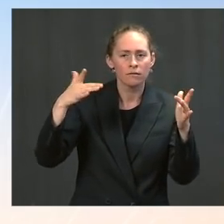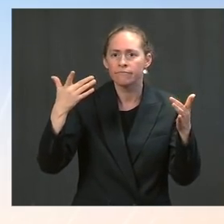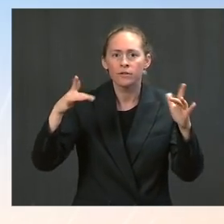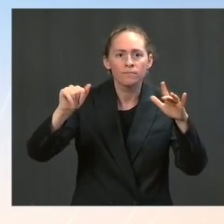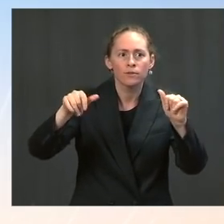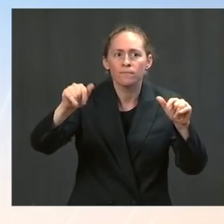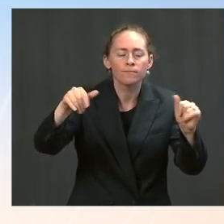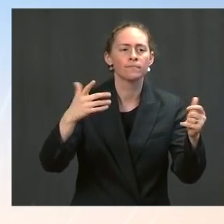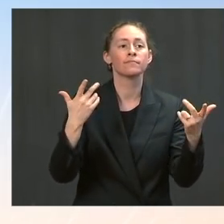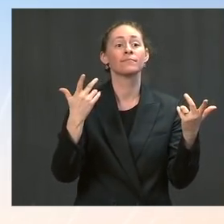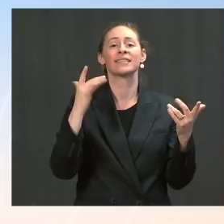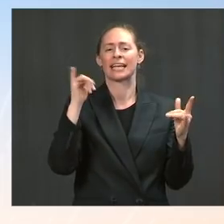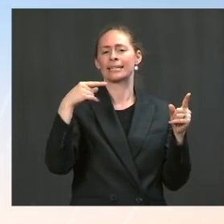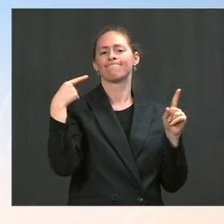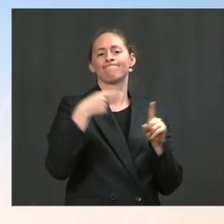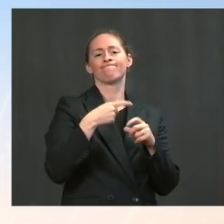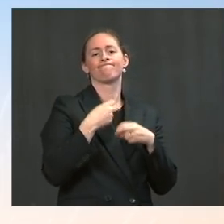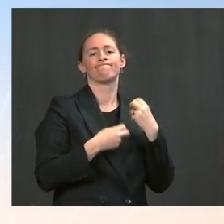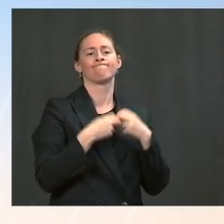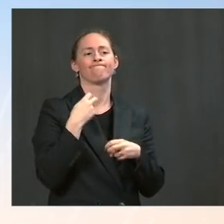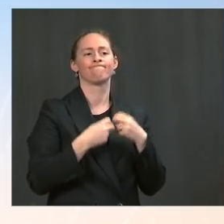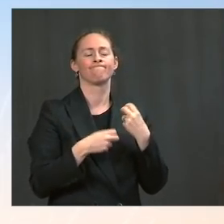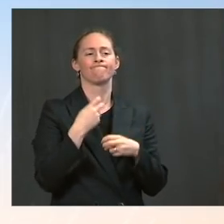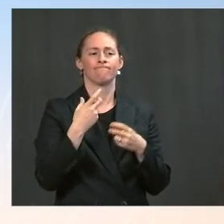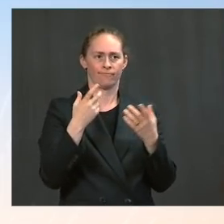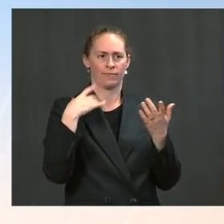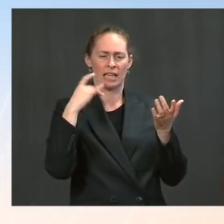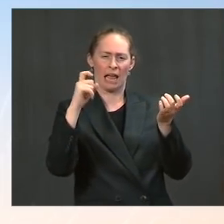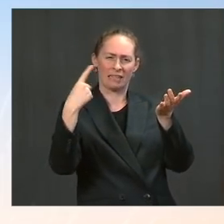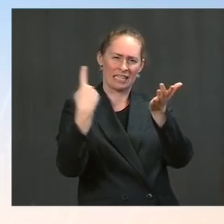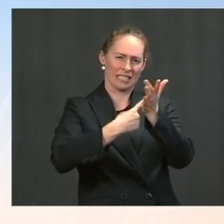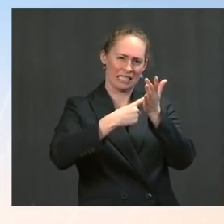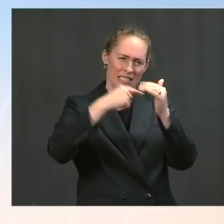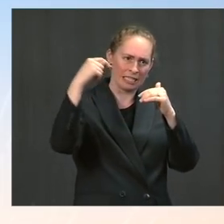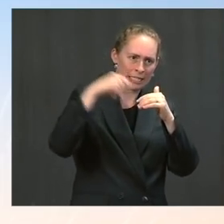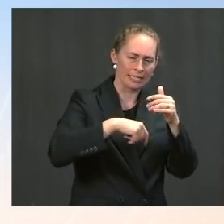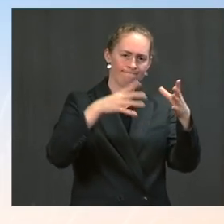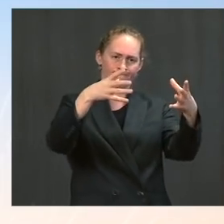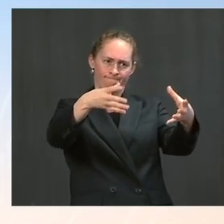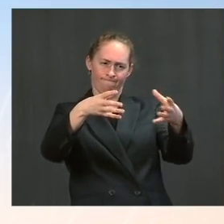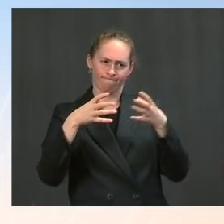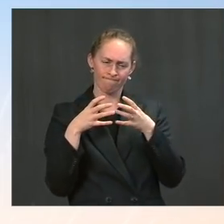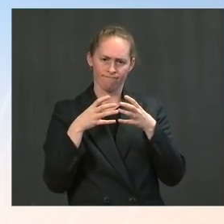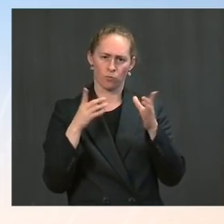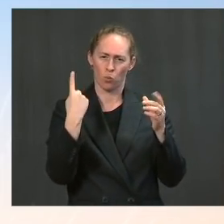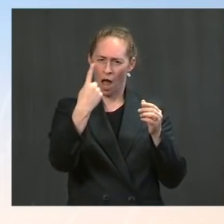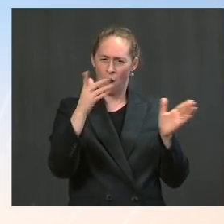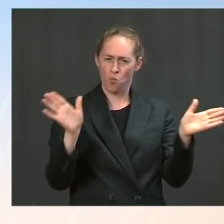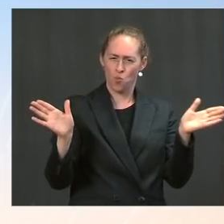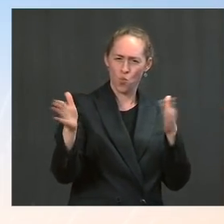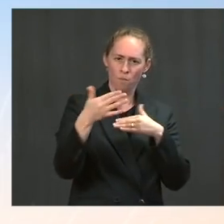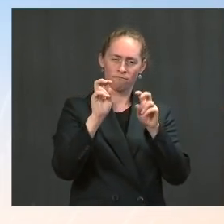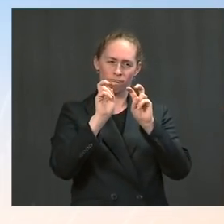is an opportunity to discuss with them, bring them all together in a room. And it's part of our multifaceted effort